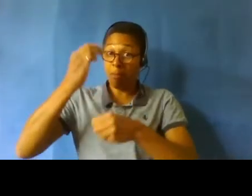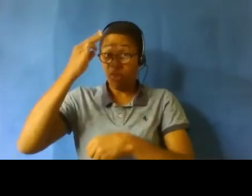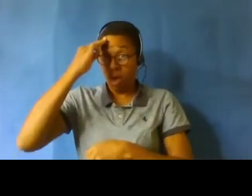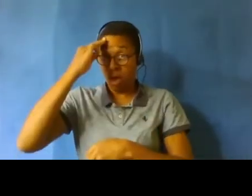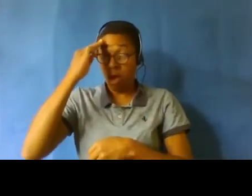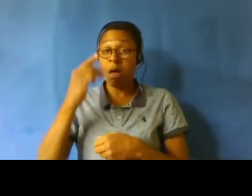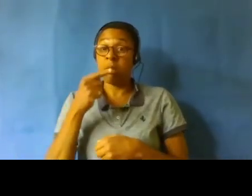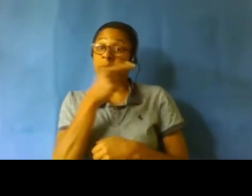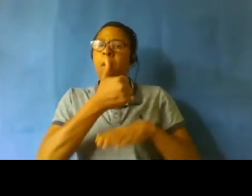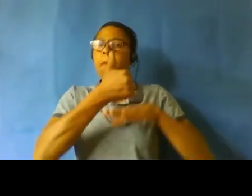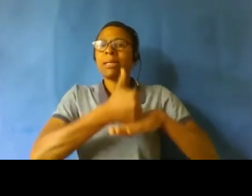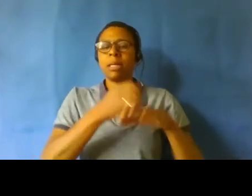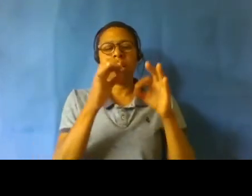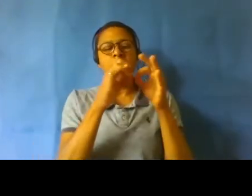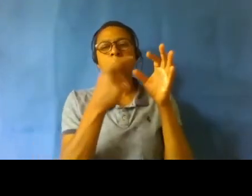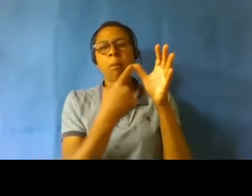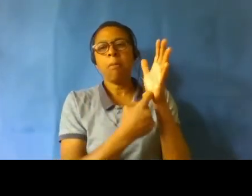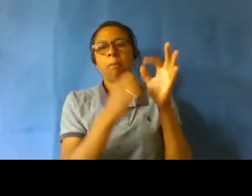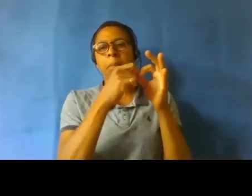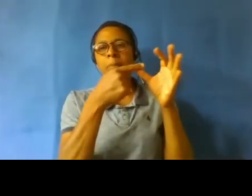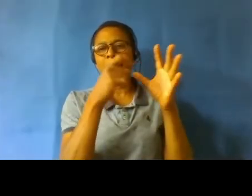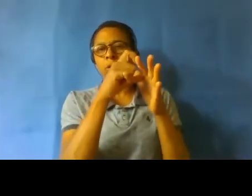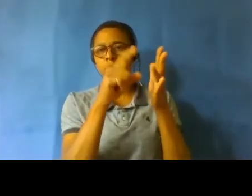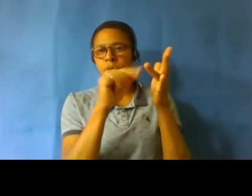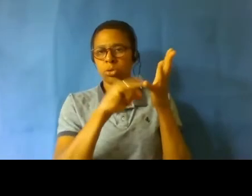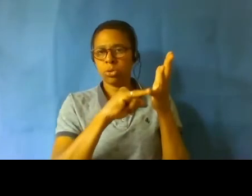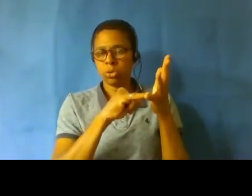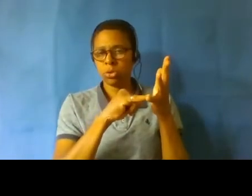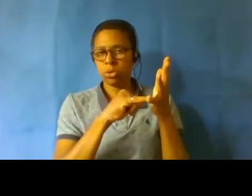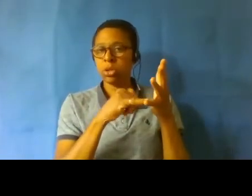low double figures and deaths in the single figures people are returning to